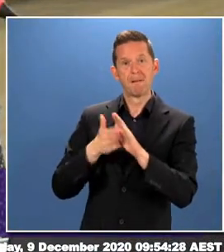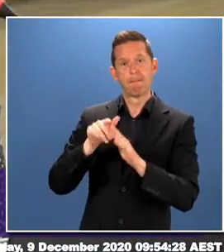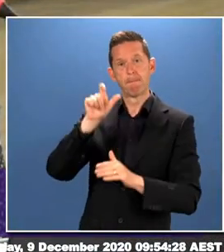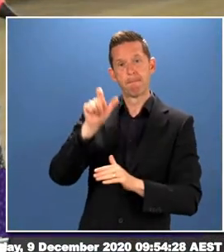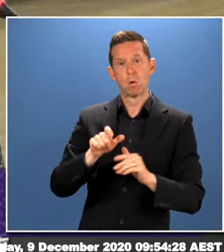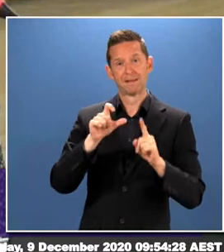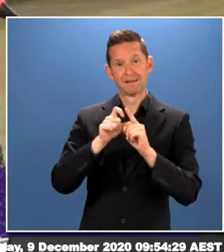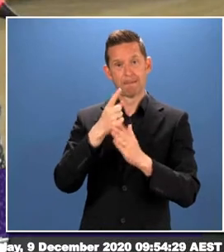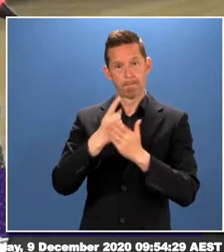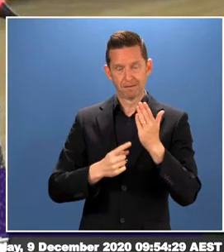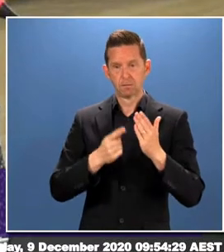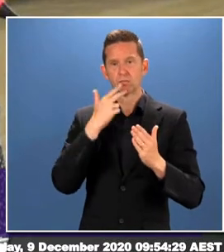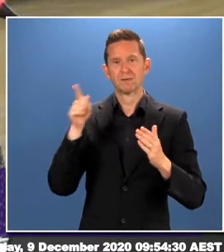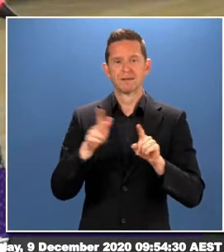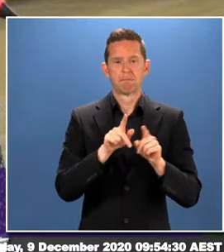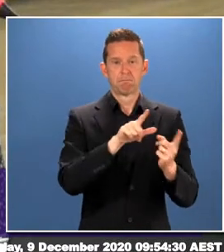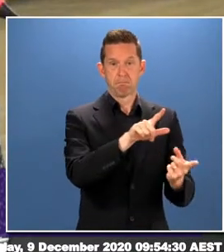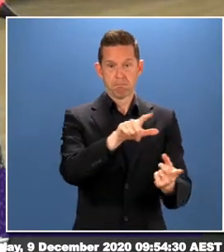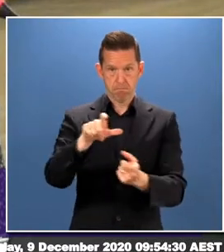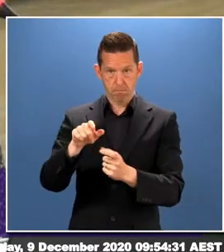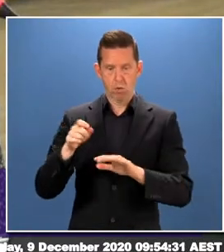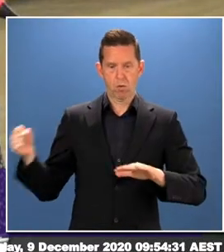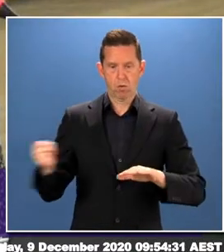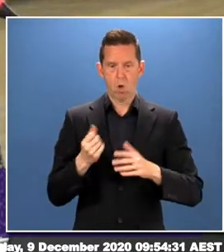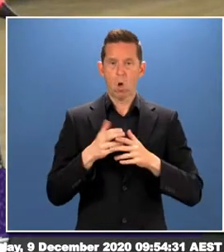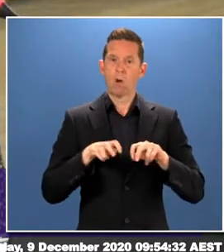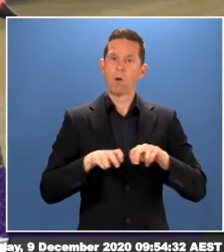for example, a recruitment panel when potentially interviewing a person